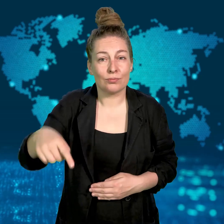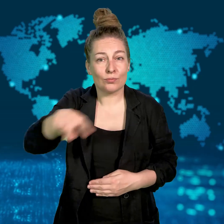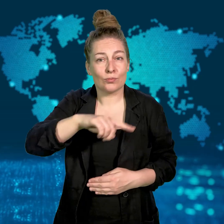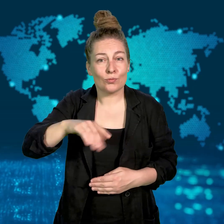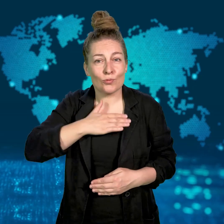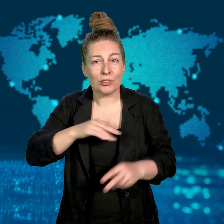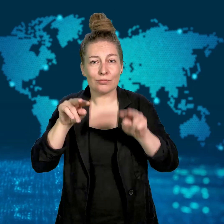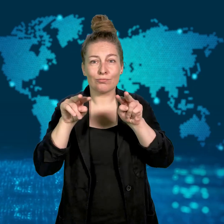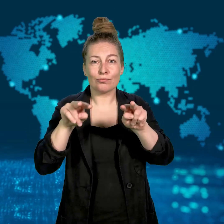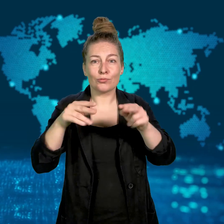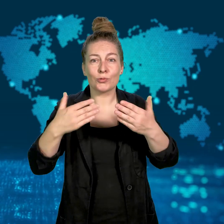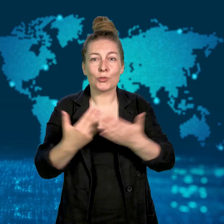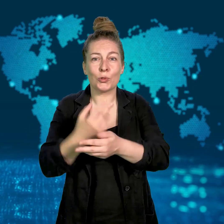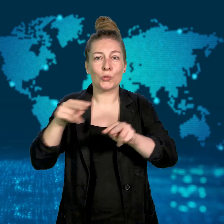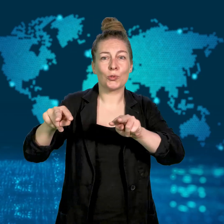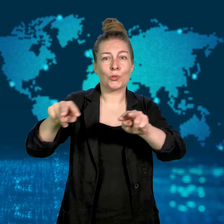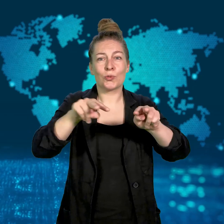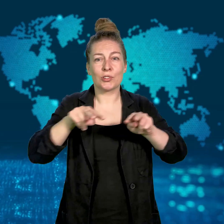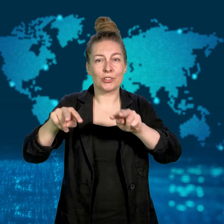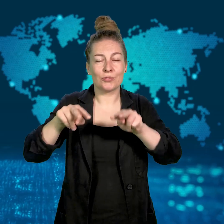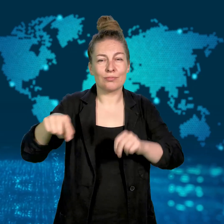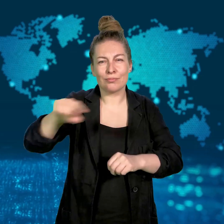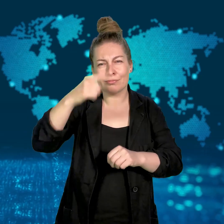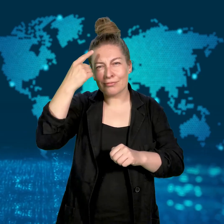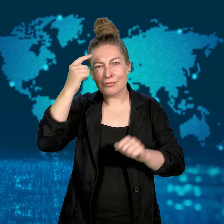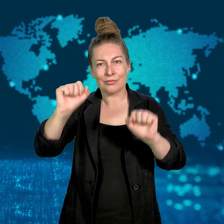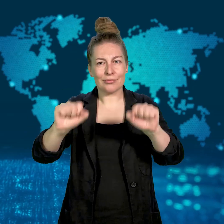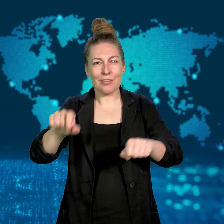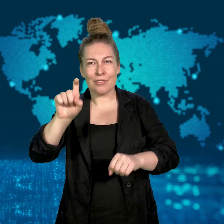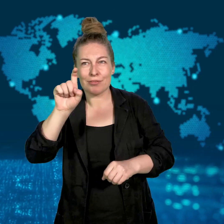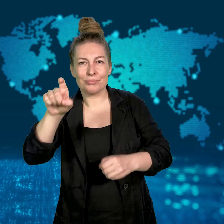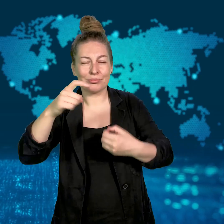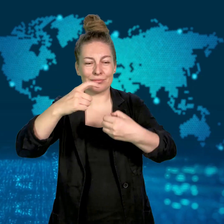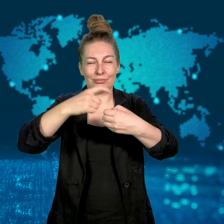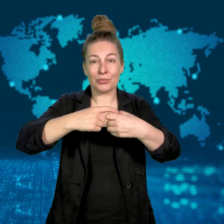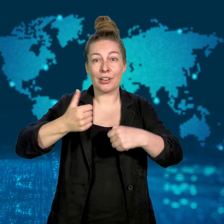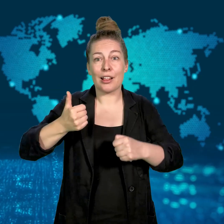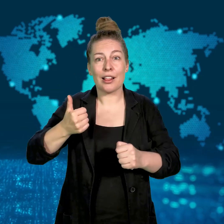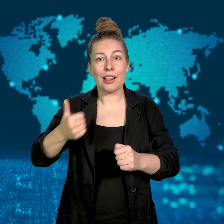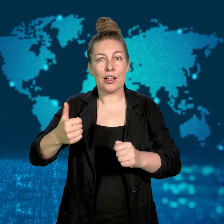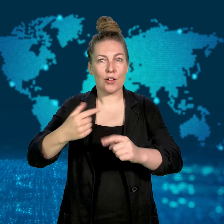Don't forget to subscribe, like, and follow H3 World TV to